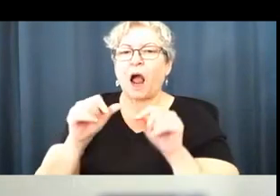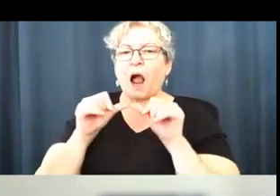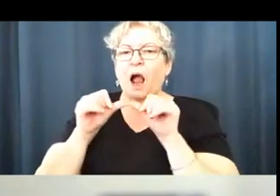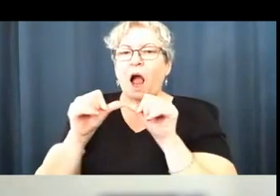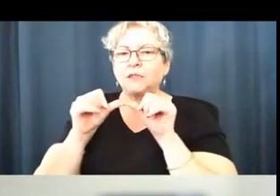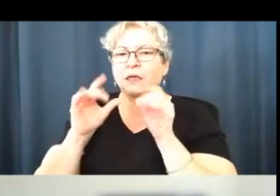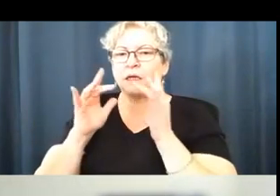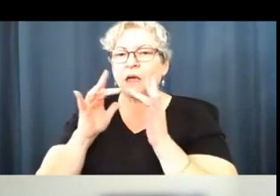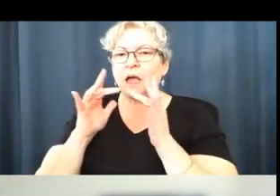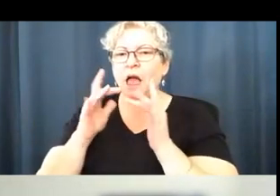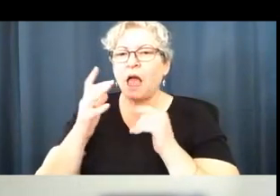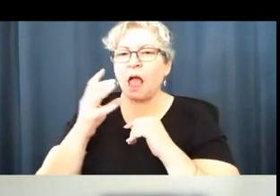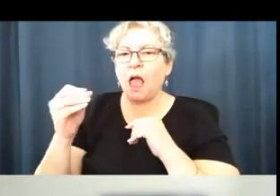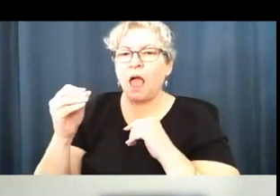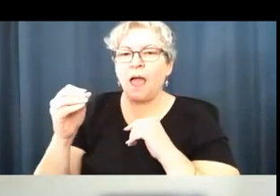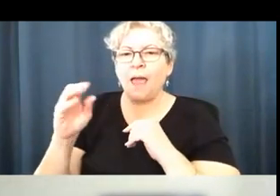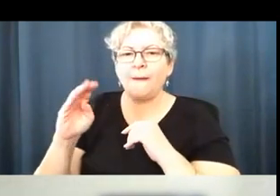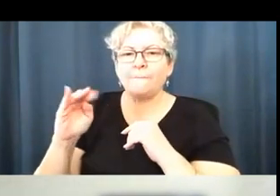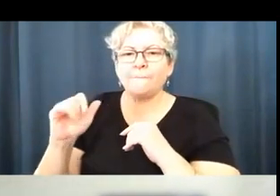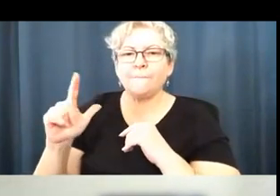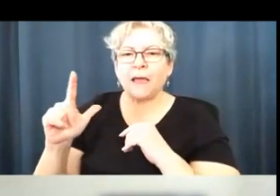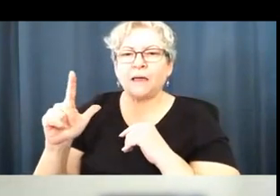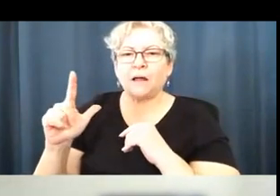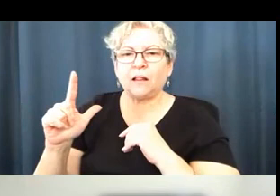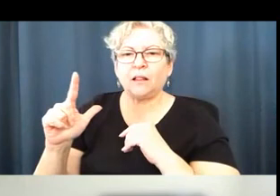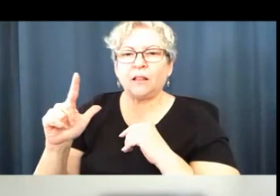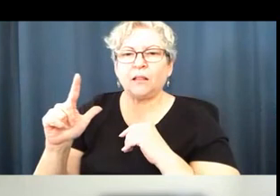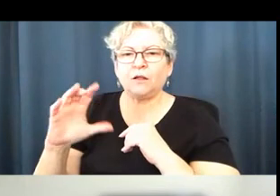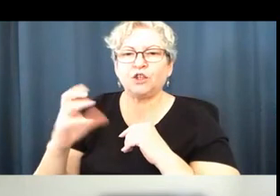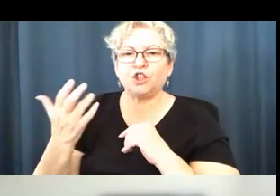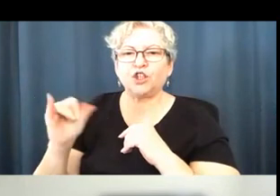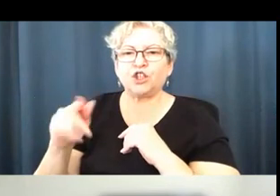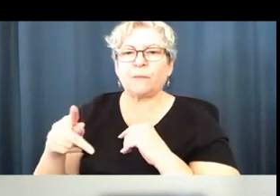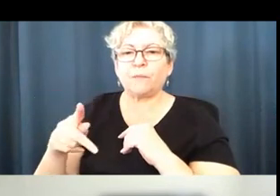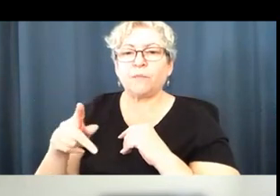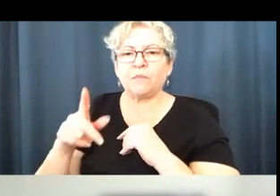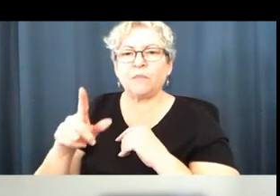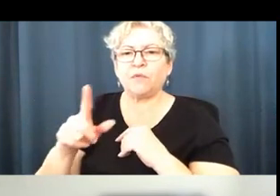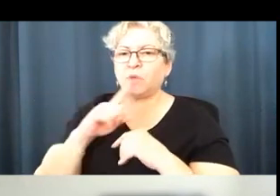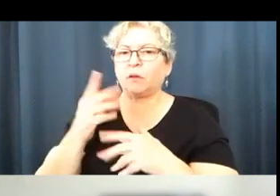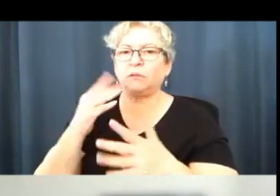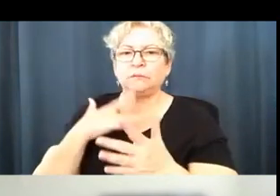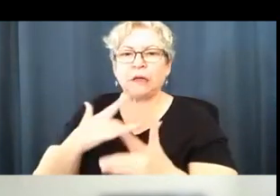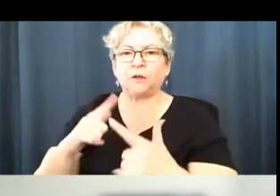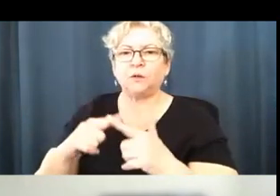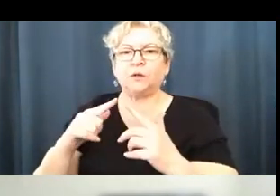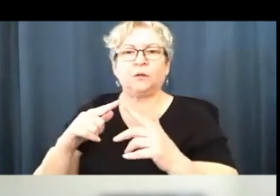are notorious for being problematic. Are there any programs that make more accessible mass emails?